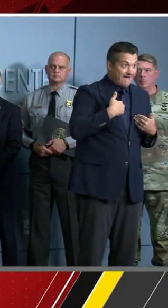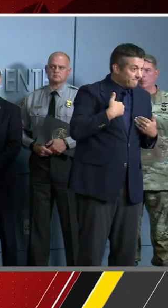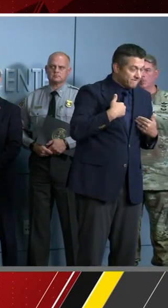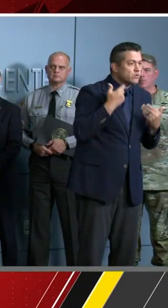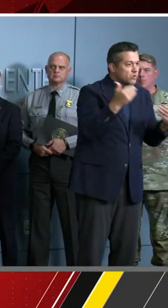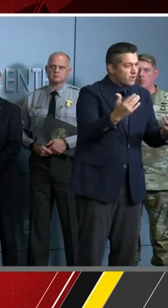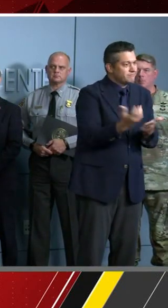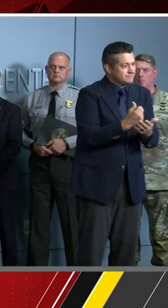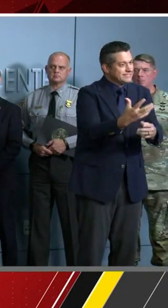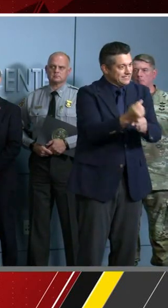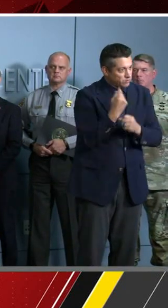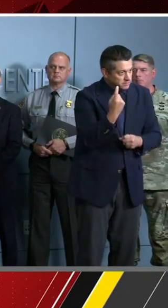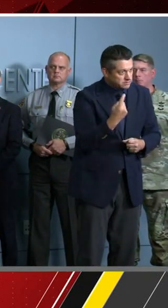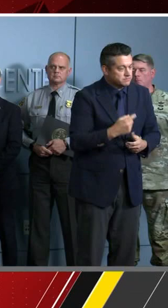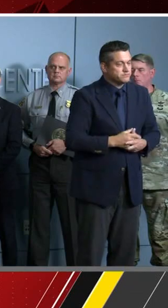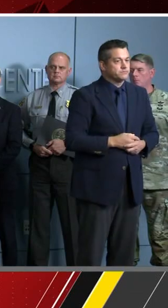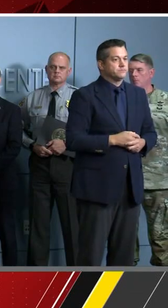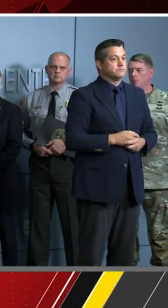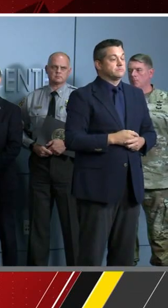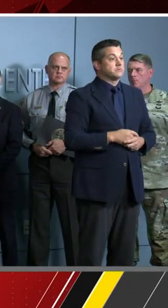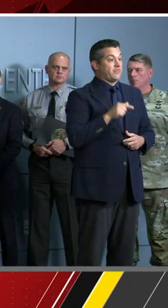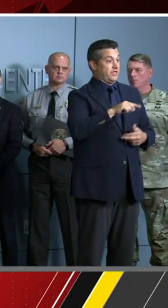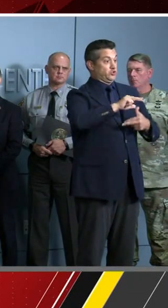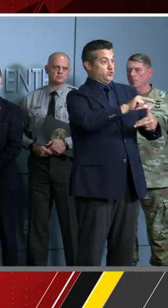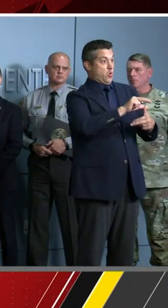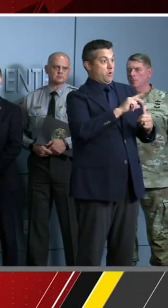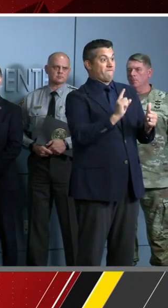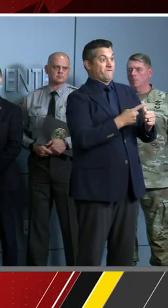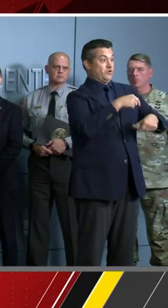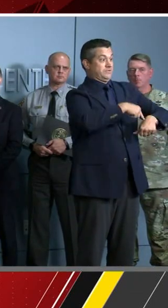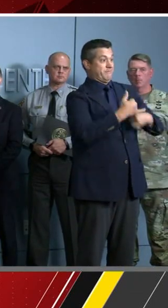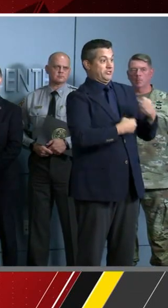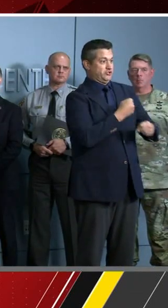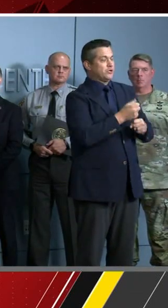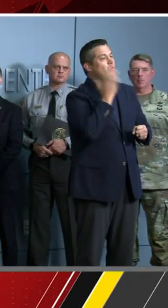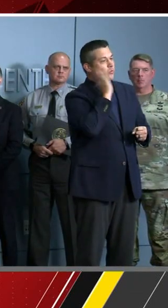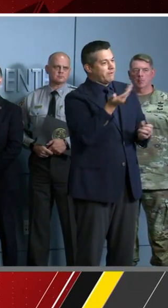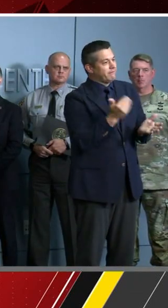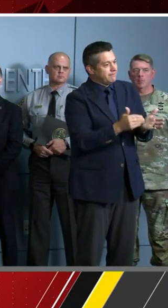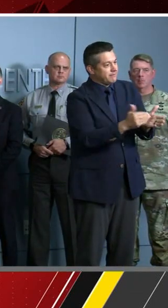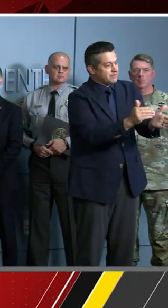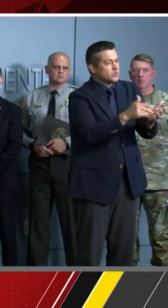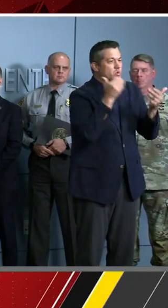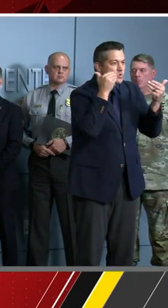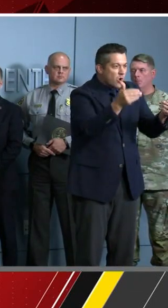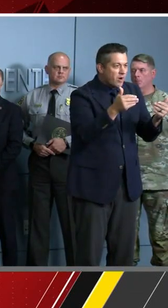the season and it may not be the